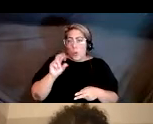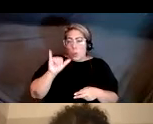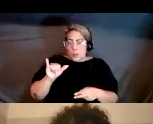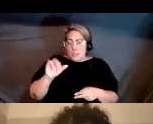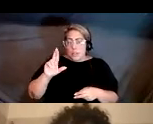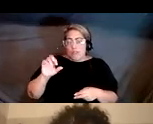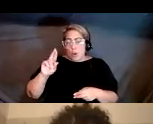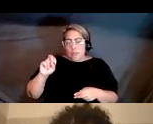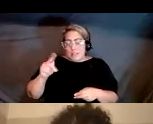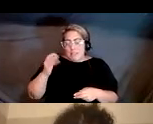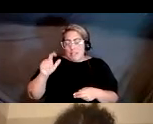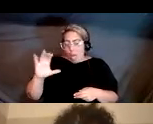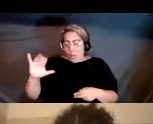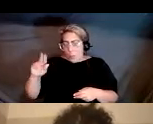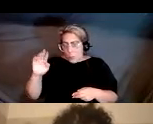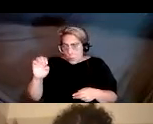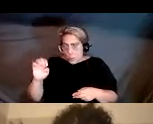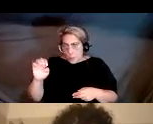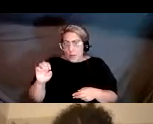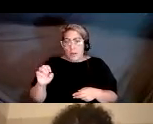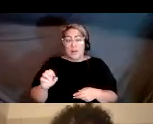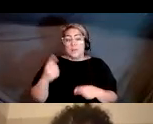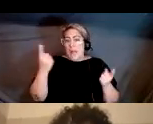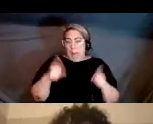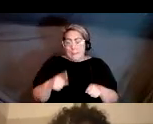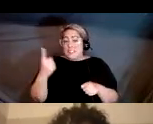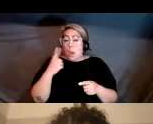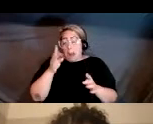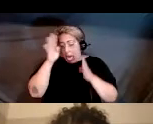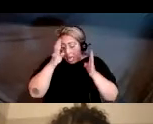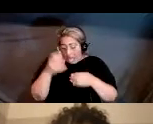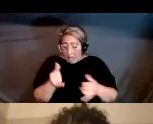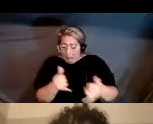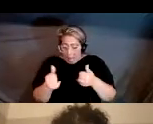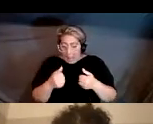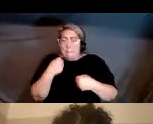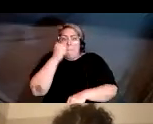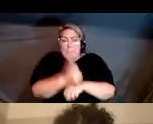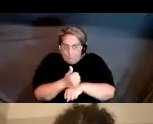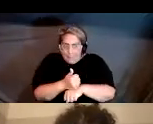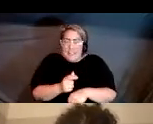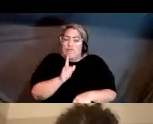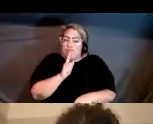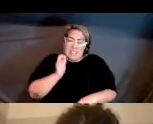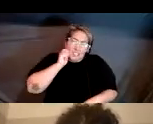Corsi Rosenthal Cube which is basically the equivalent of a very expensive 1500